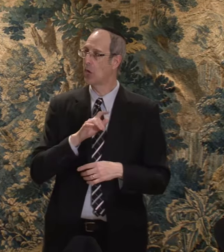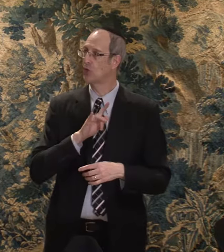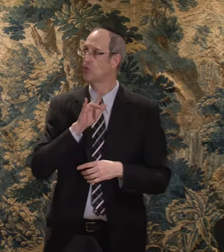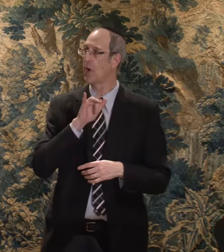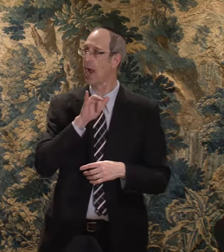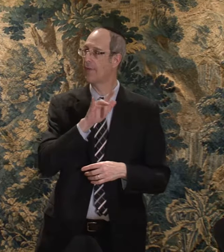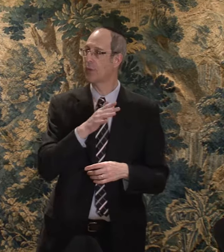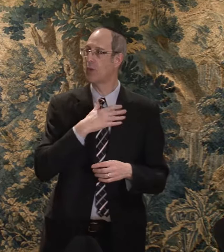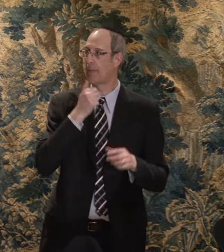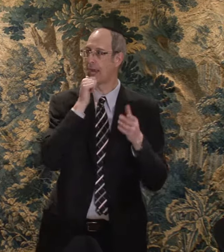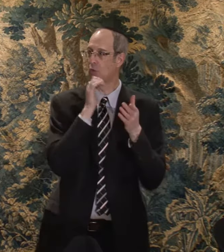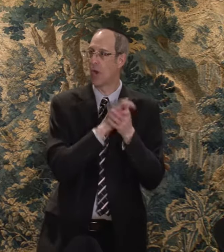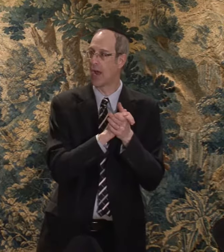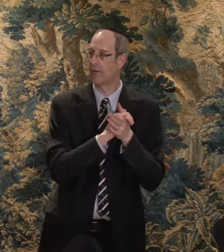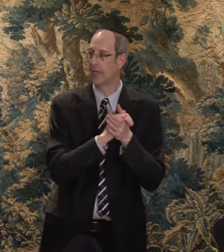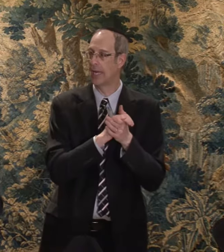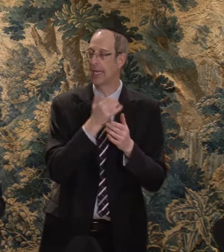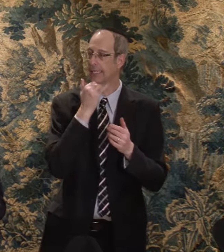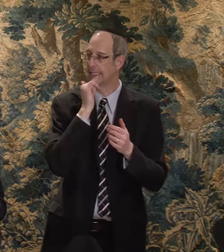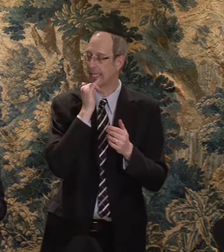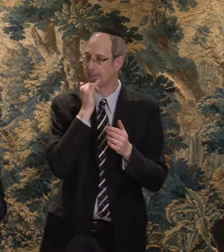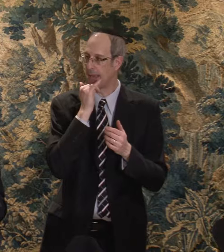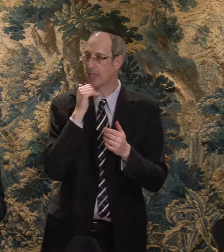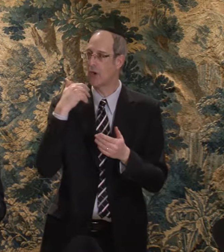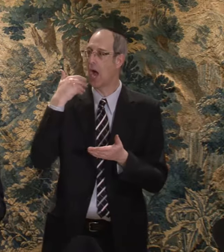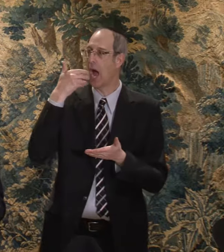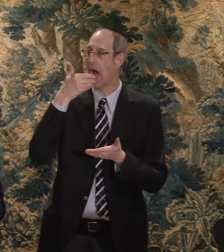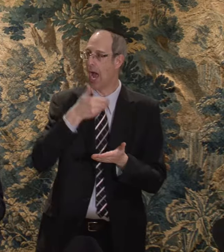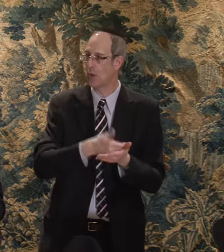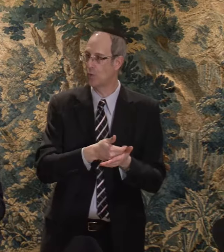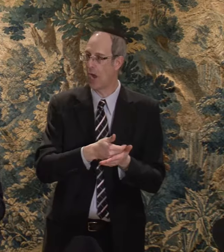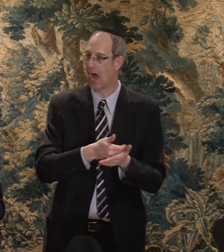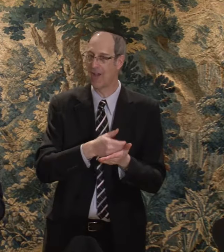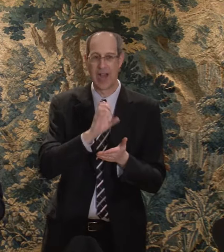no matter how late I get to Cleveland I'm getting supper tonight